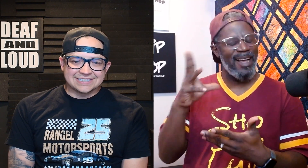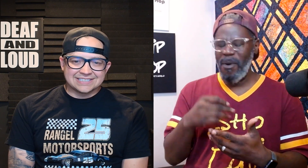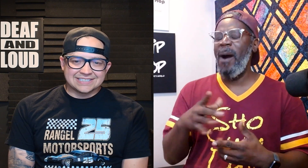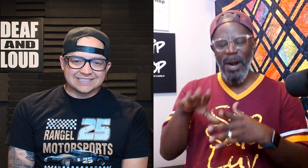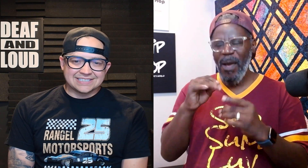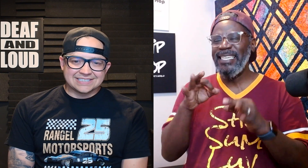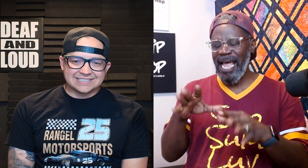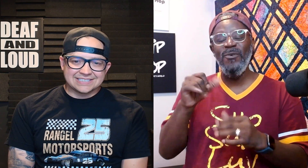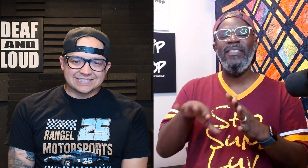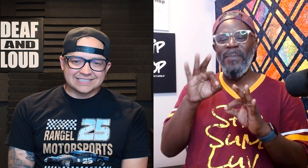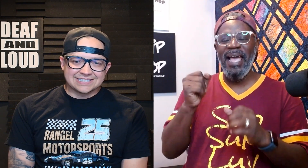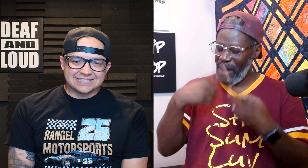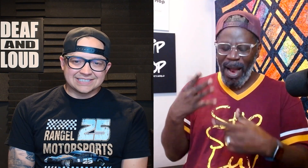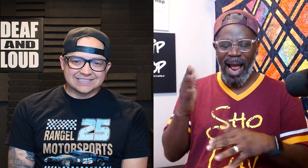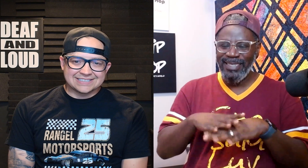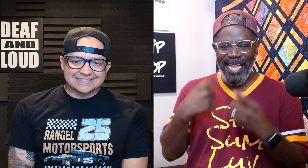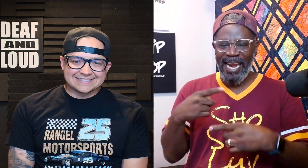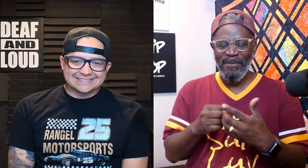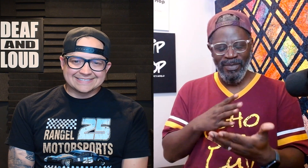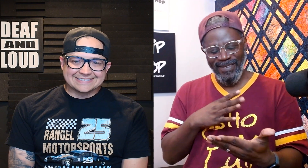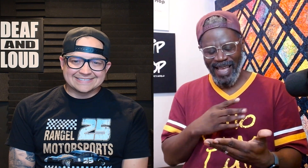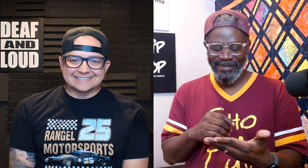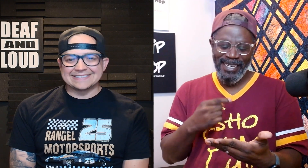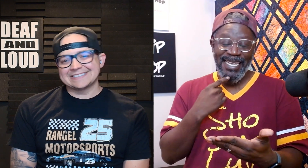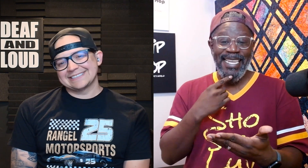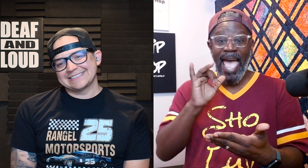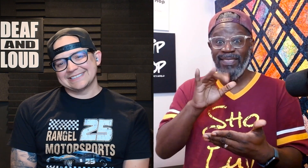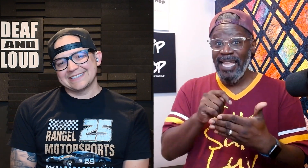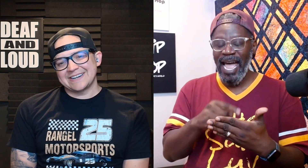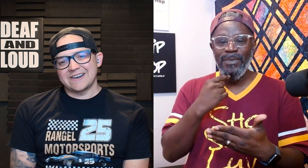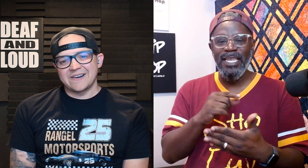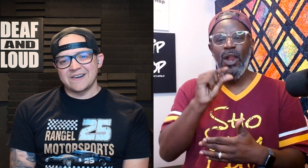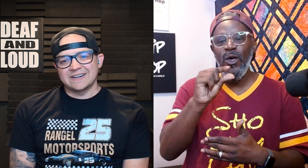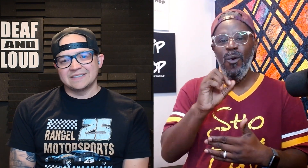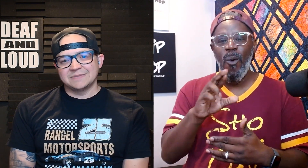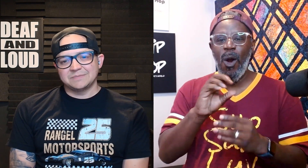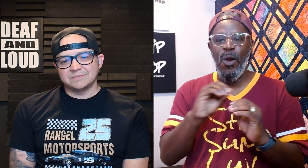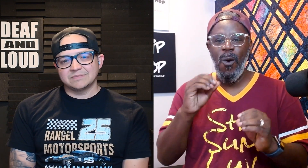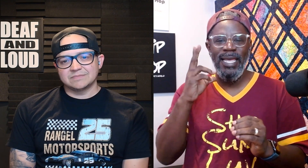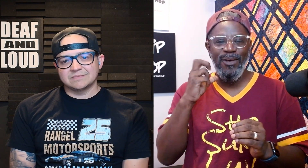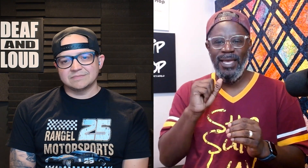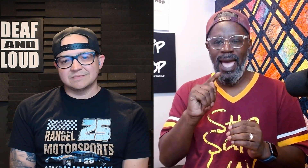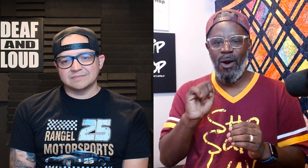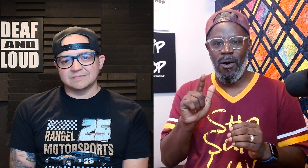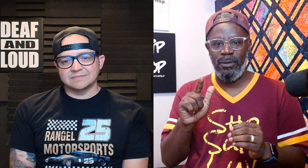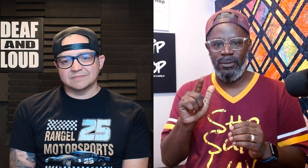He's like come on, we're learning sign, you have to pick up. Come on, sign it. Fine. It said, at that time it said, little or no hearing at all.